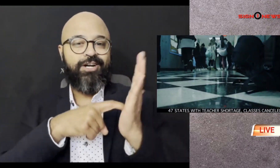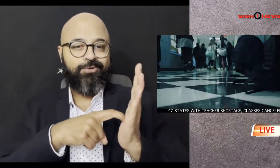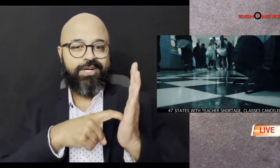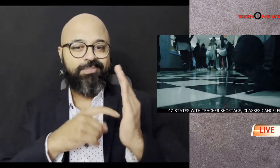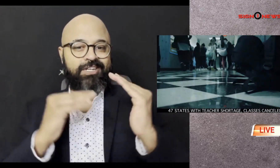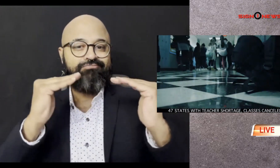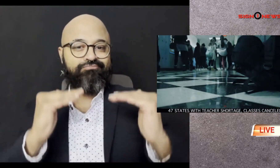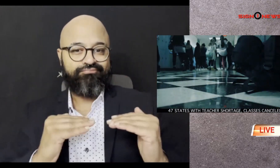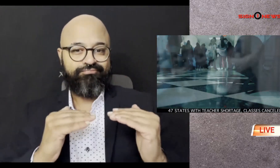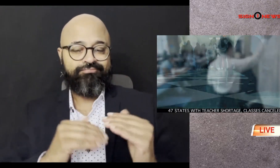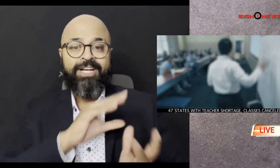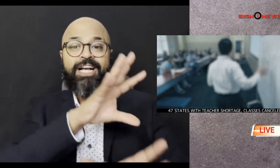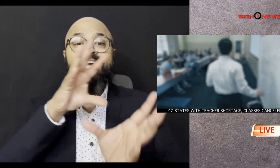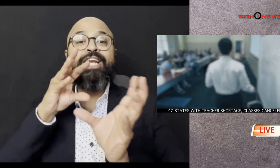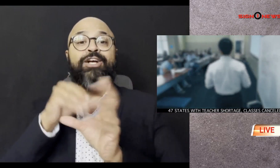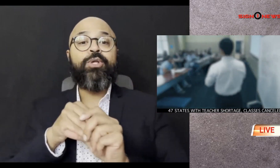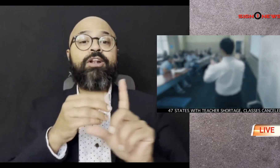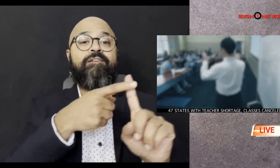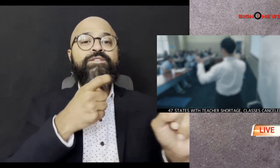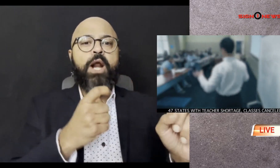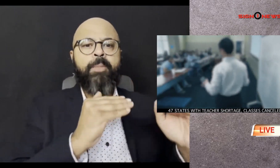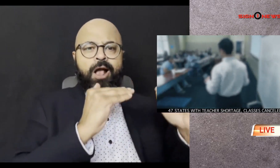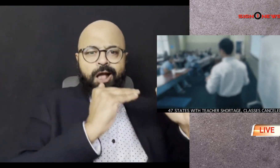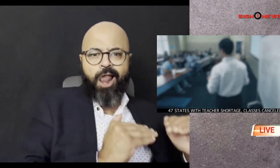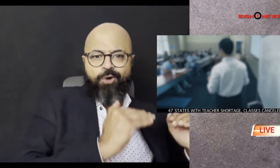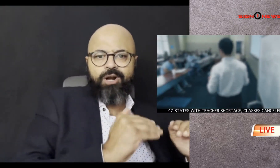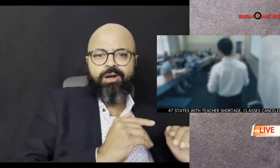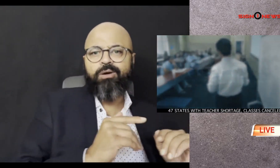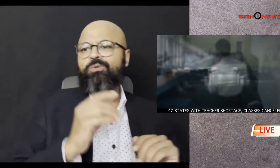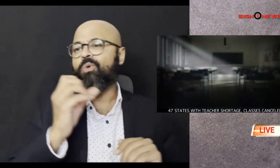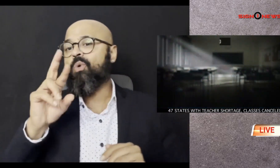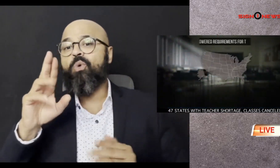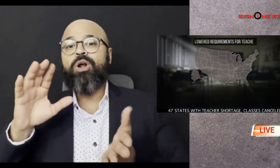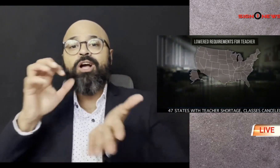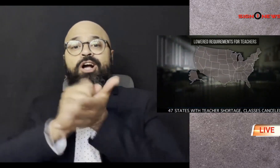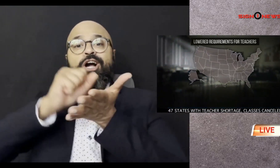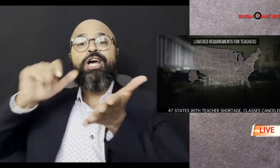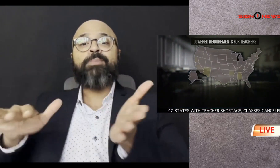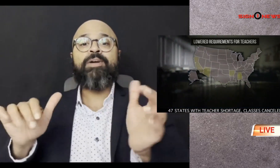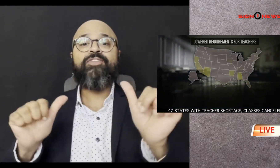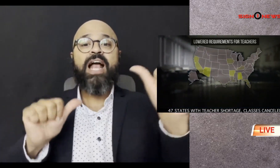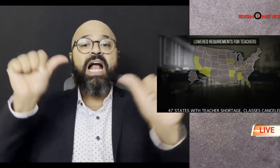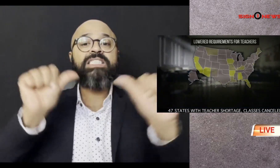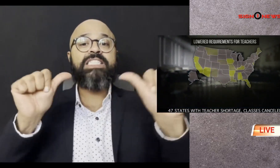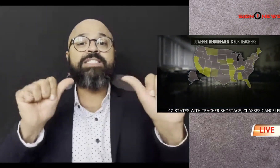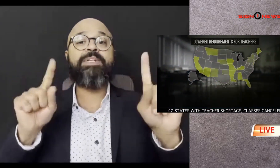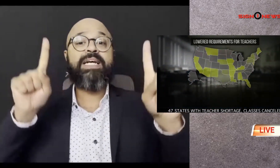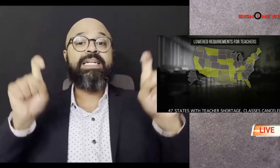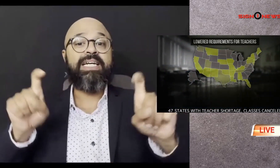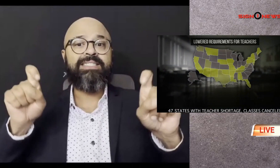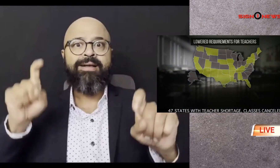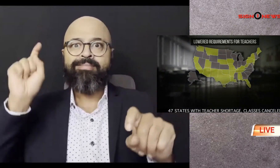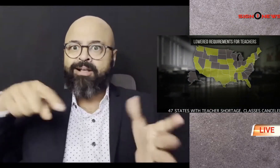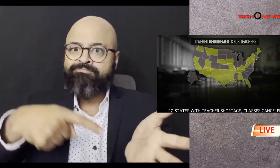23 States lowered teacher qualification requirements including from lowering or removing assessment